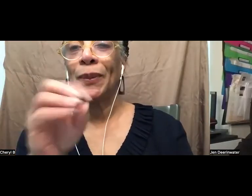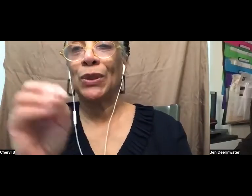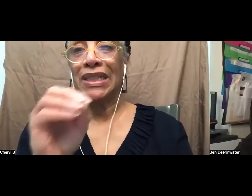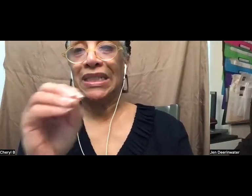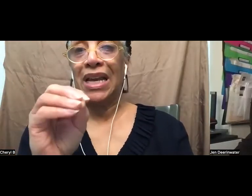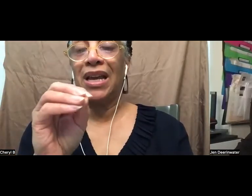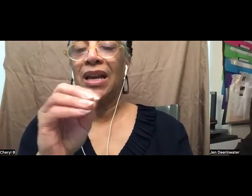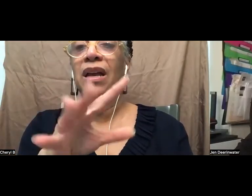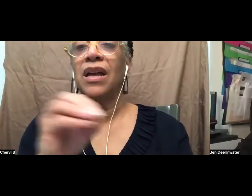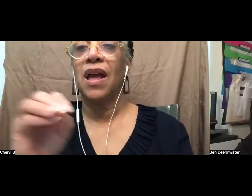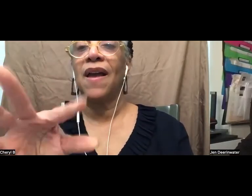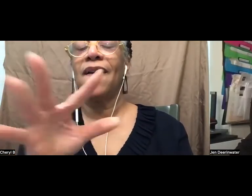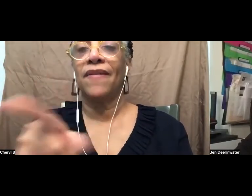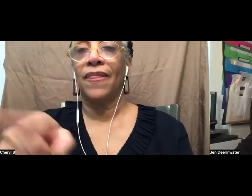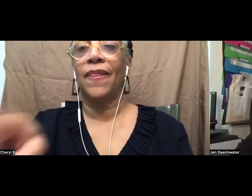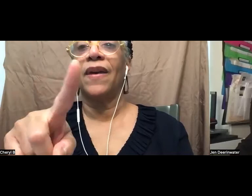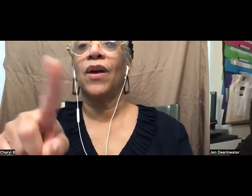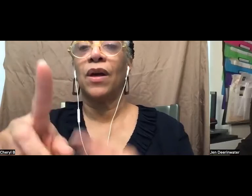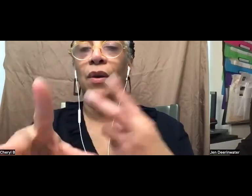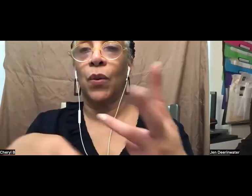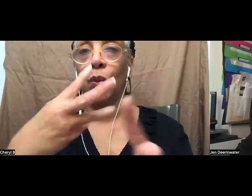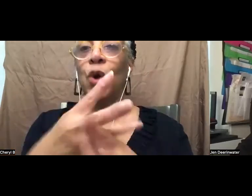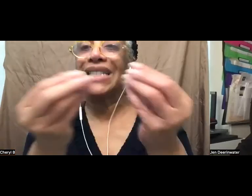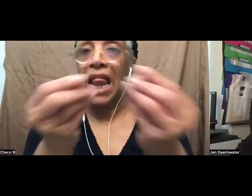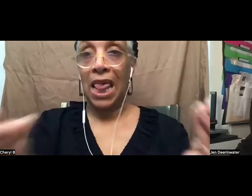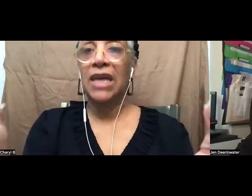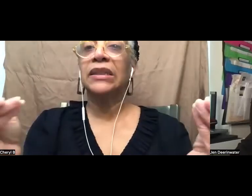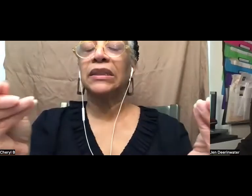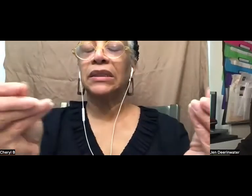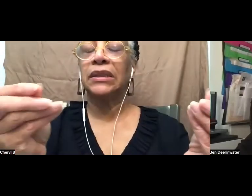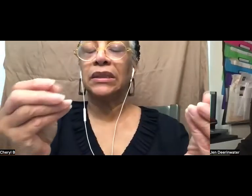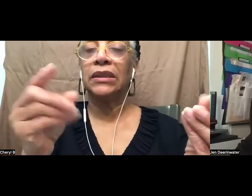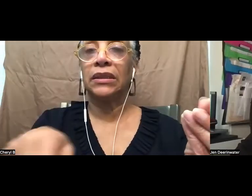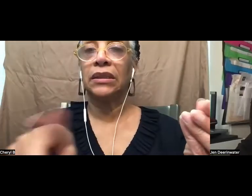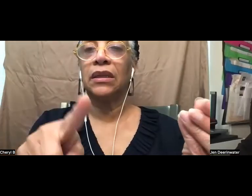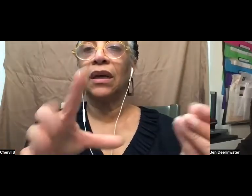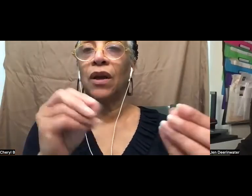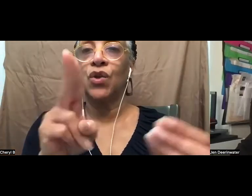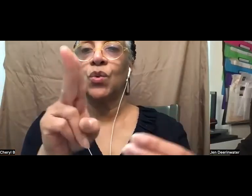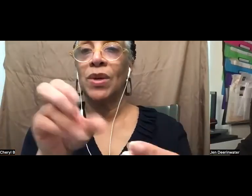Indigenous land, representing 80% of the world's biodiversity. The US Department of Interior